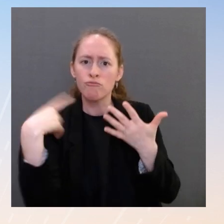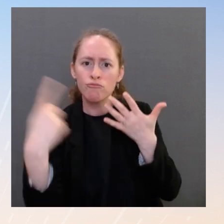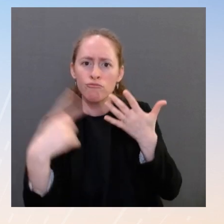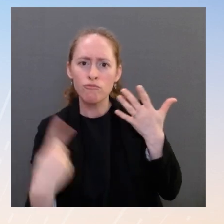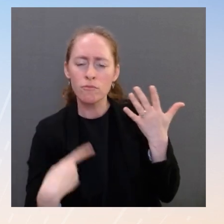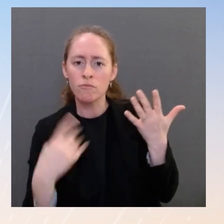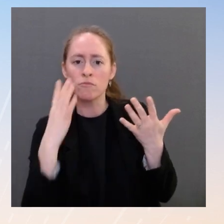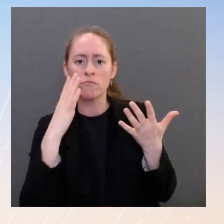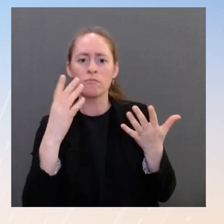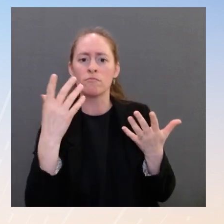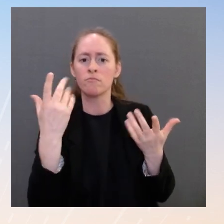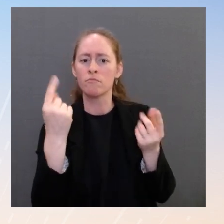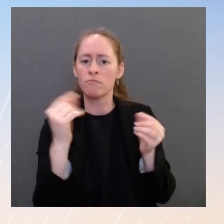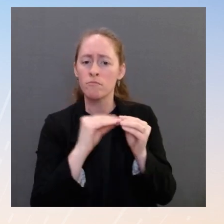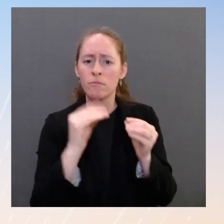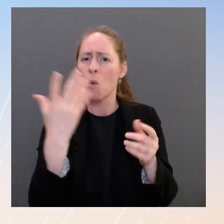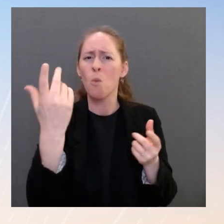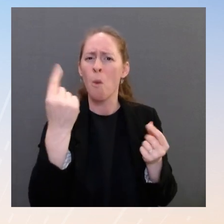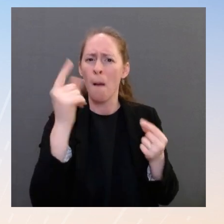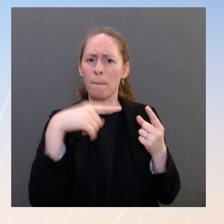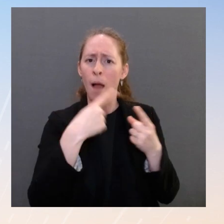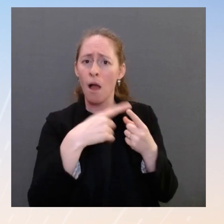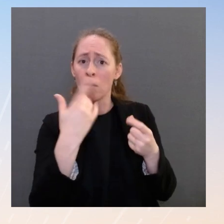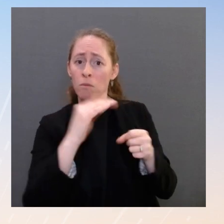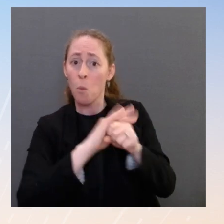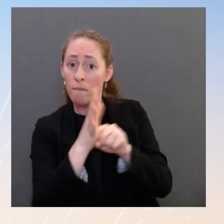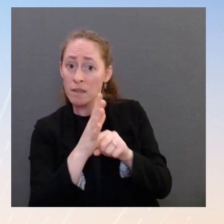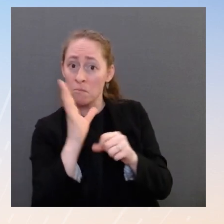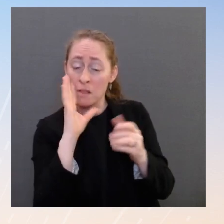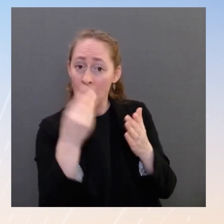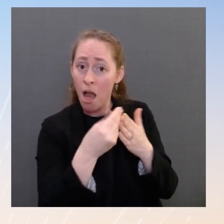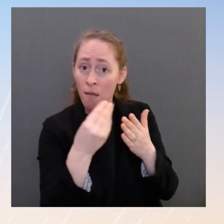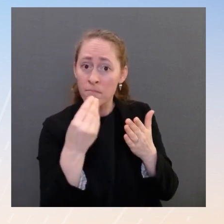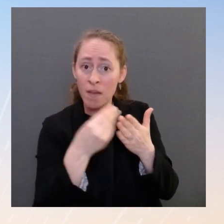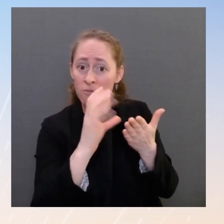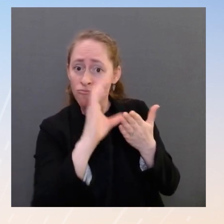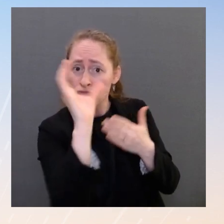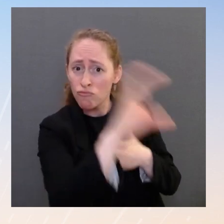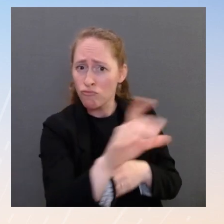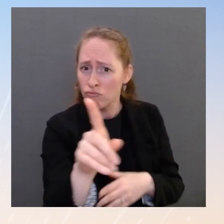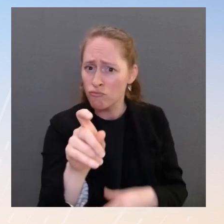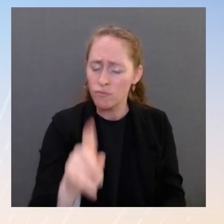Ms. Psaki: So, we will request assis- -- COVID funding, and we will reiterate our requests